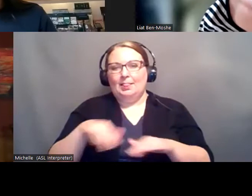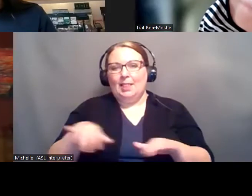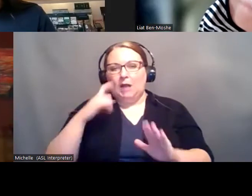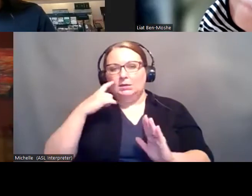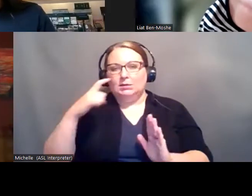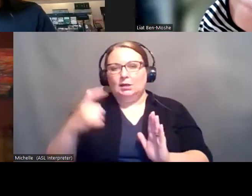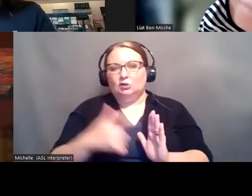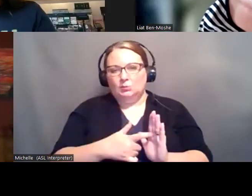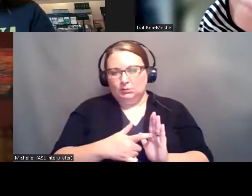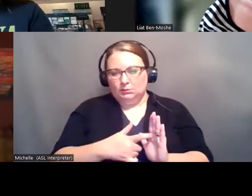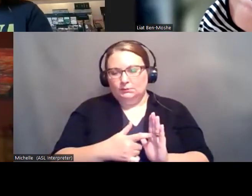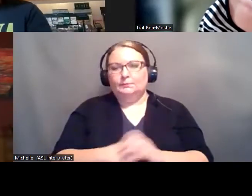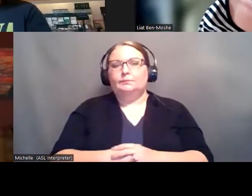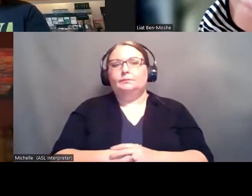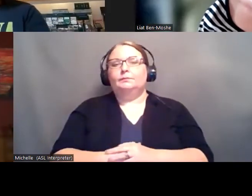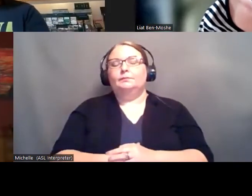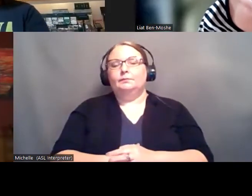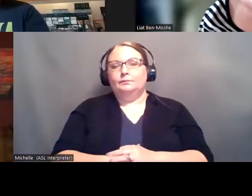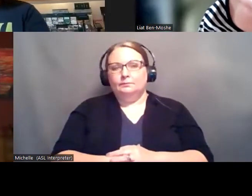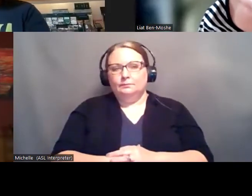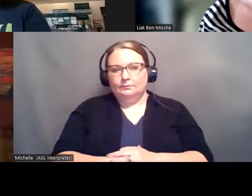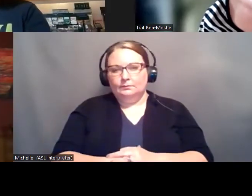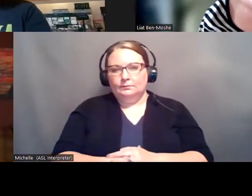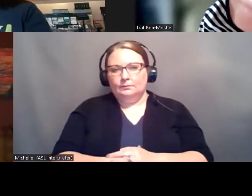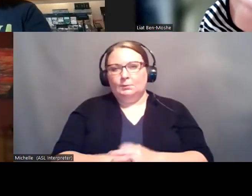And for self description,